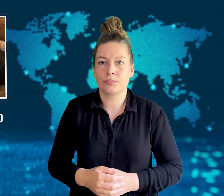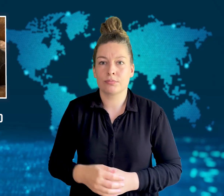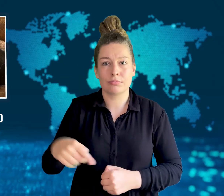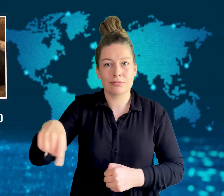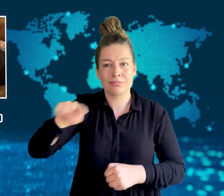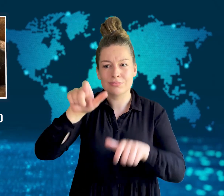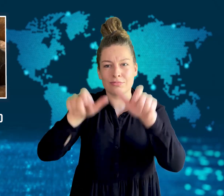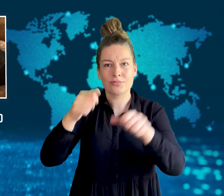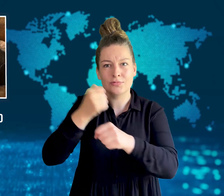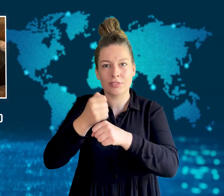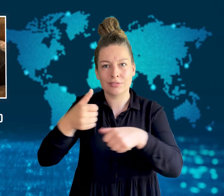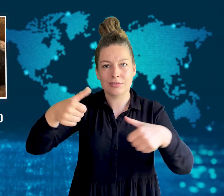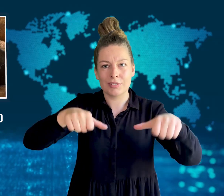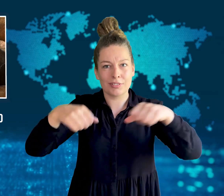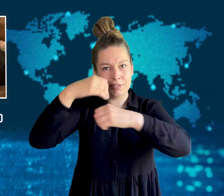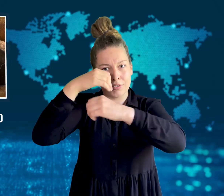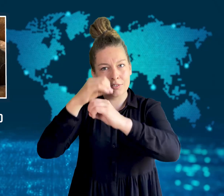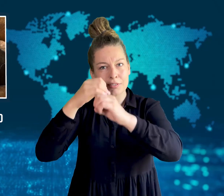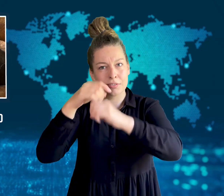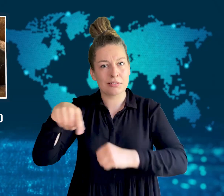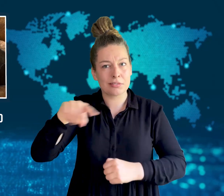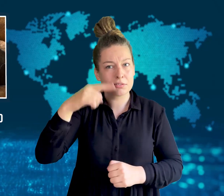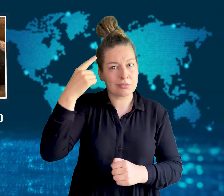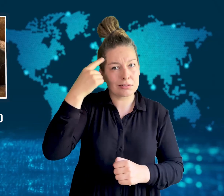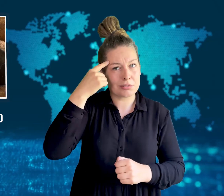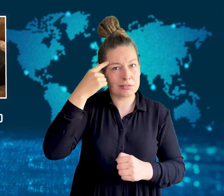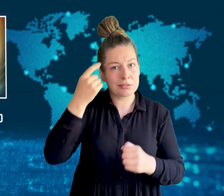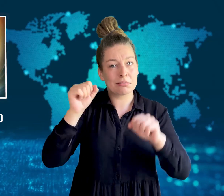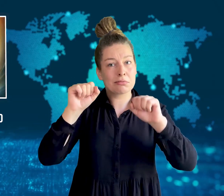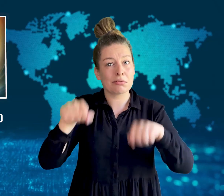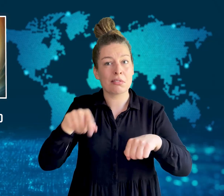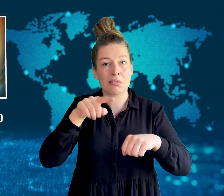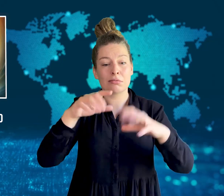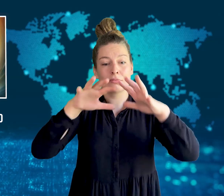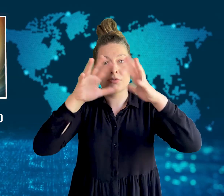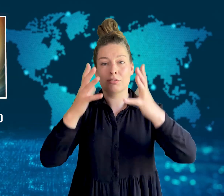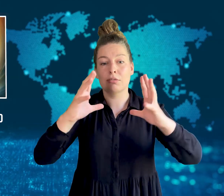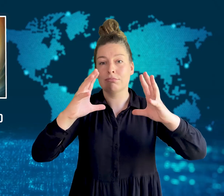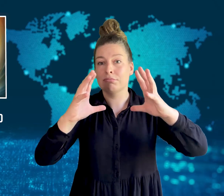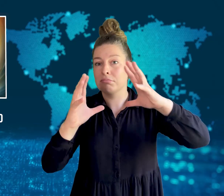That amount of shift caused by removing groundwater has